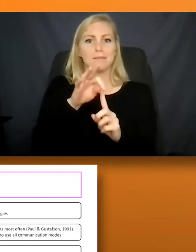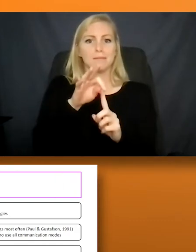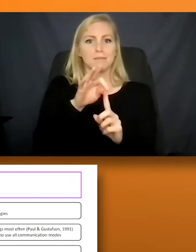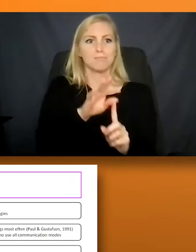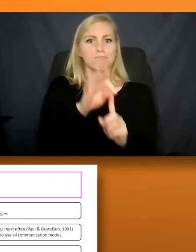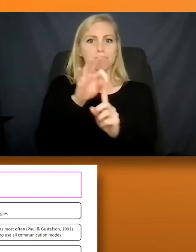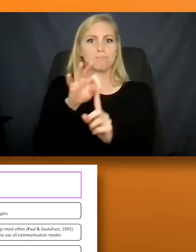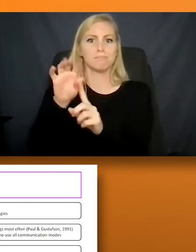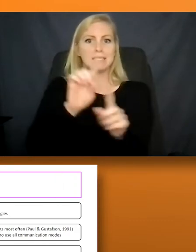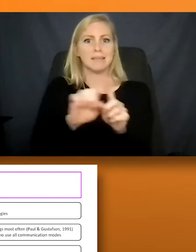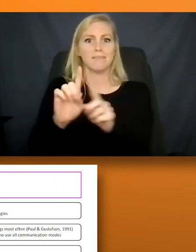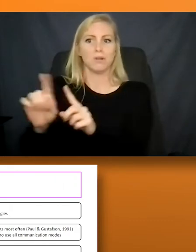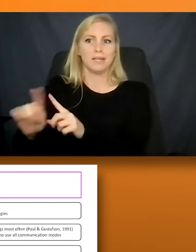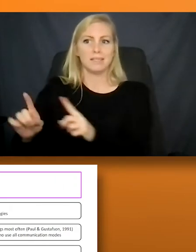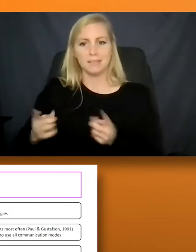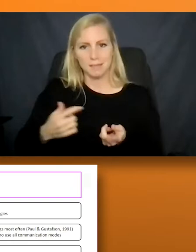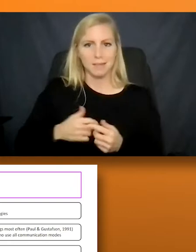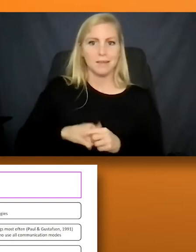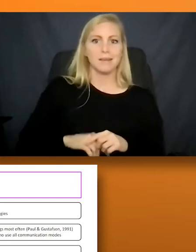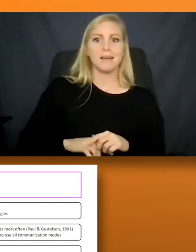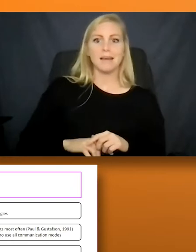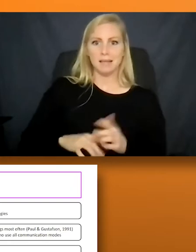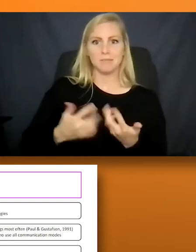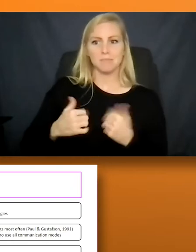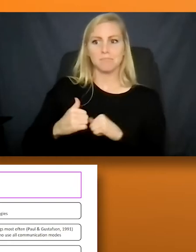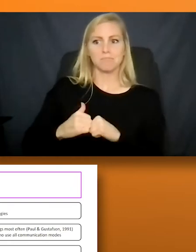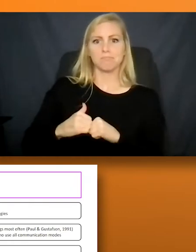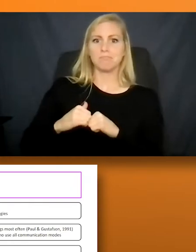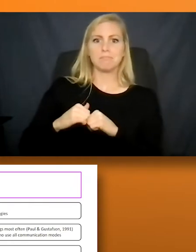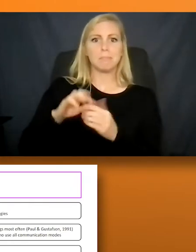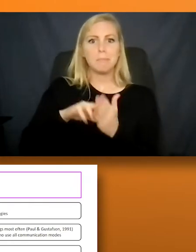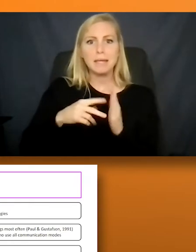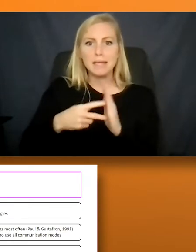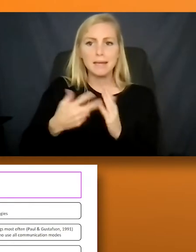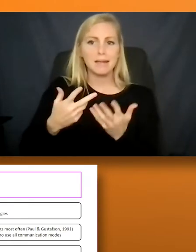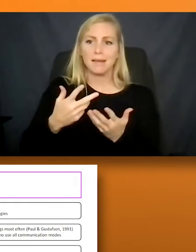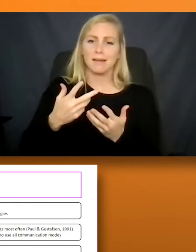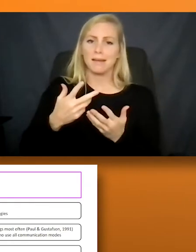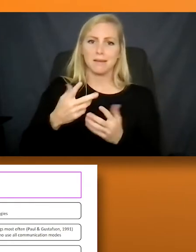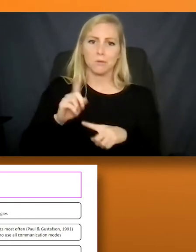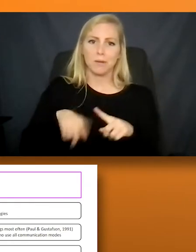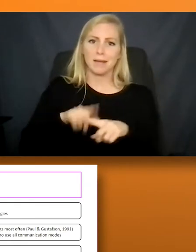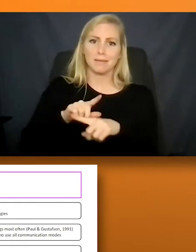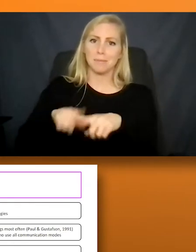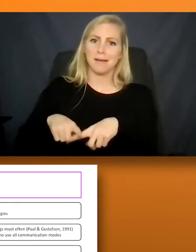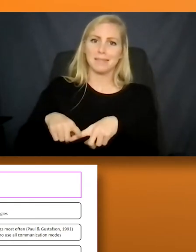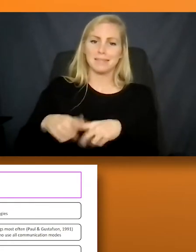and obviously you can't use the concrete meaning to understand what someone is mentioning by this.